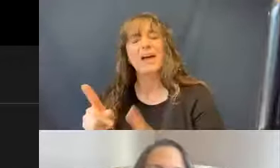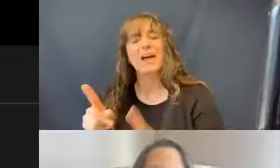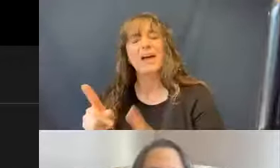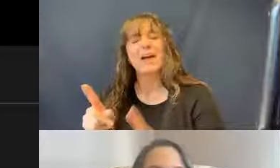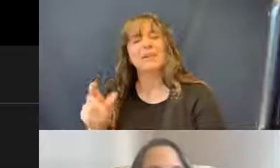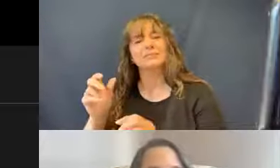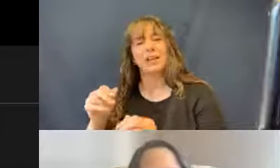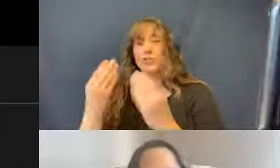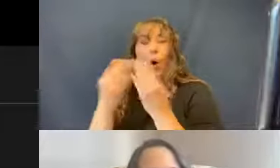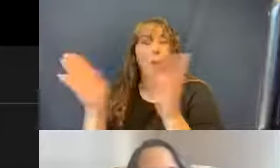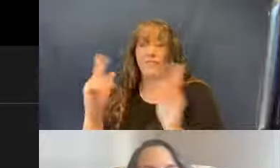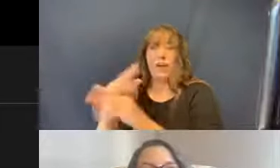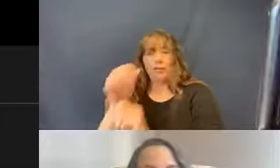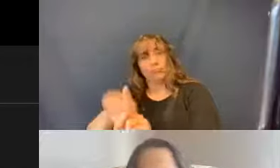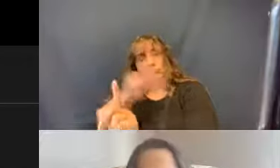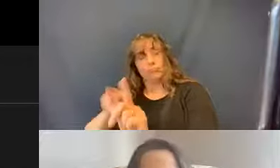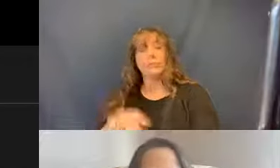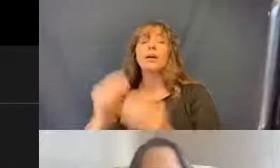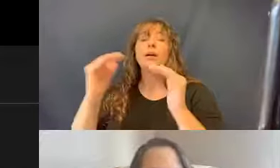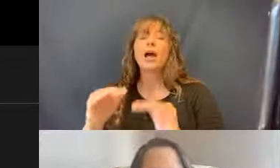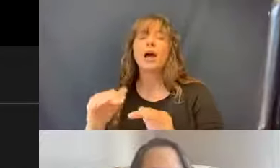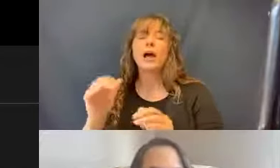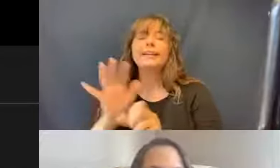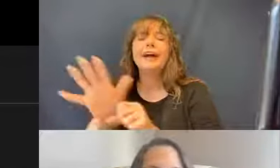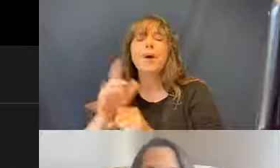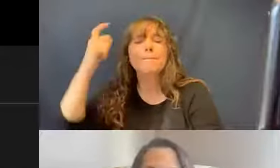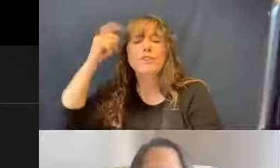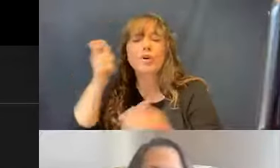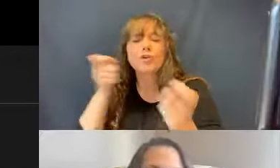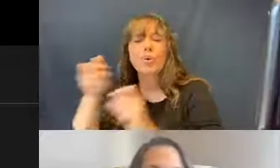You have to be able to have enough mental control over yourself, whether that means